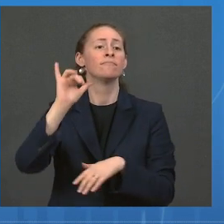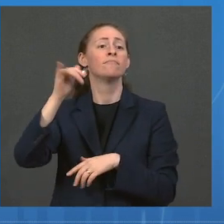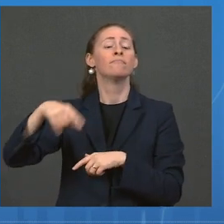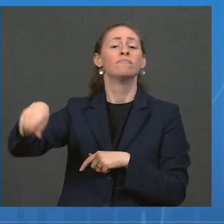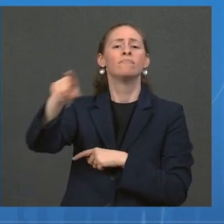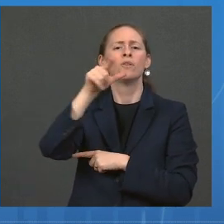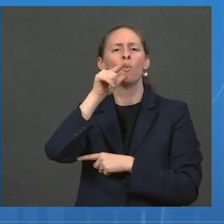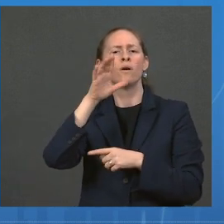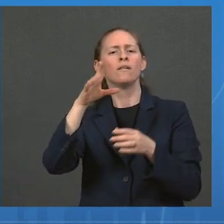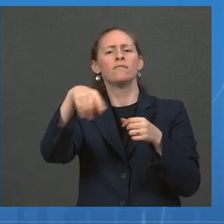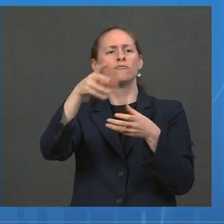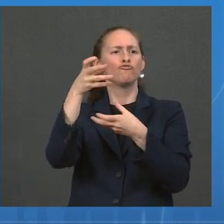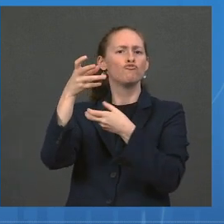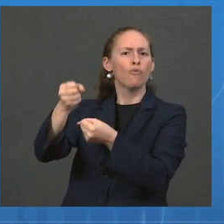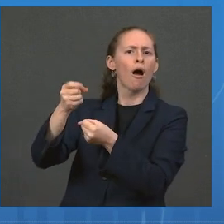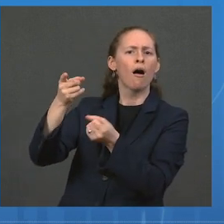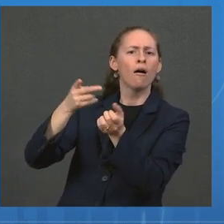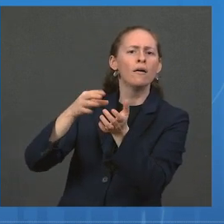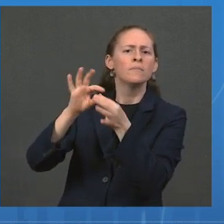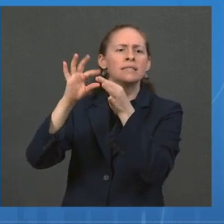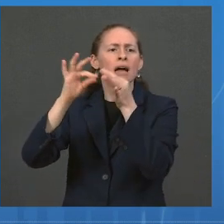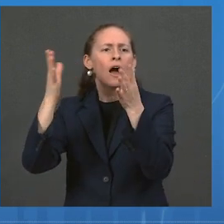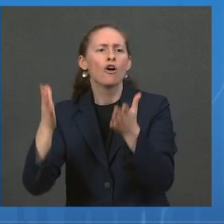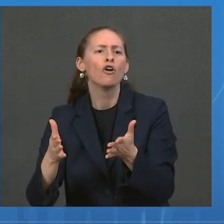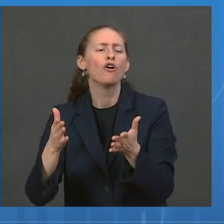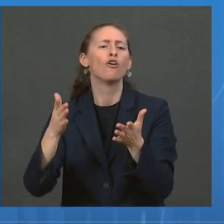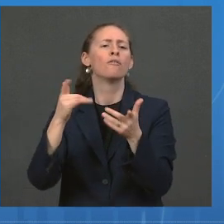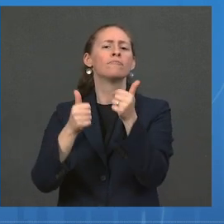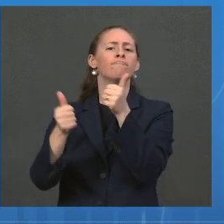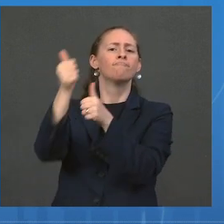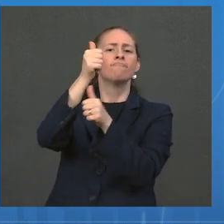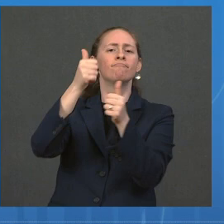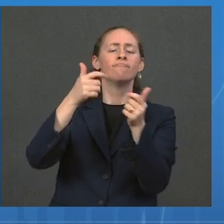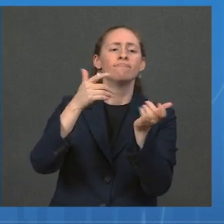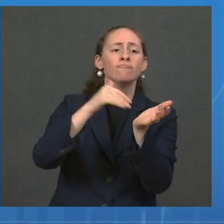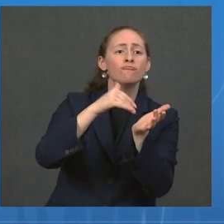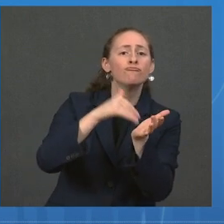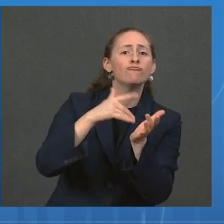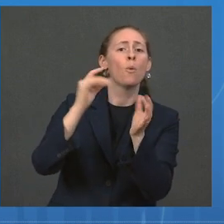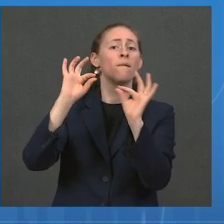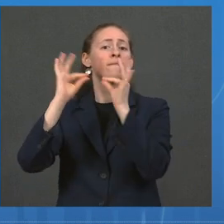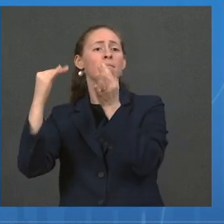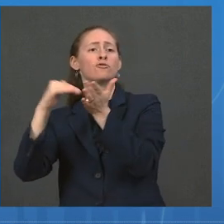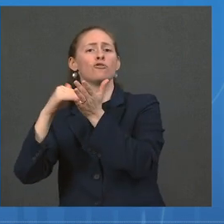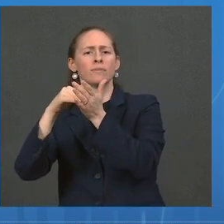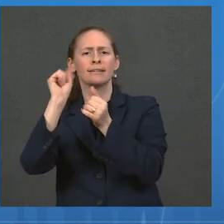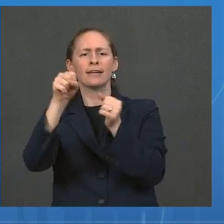such as local pediatricians and family doctors. I'll turn to Dr. Murthy to discuss this in more detail.